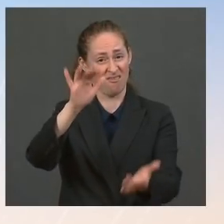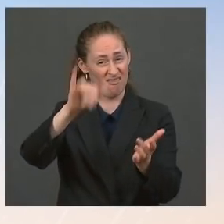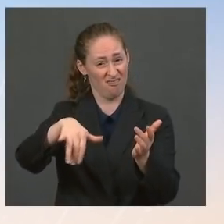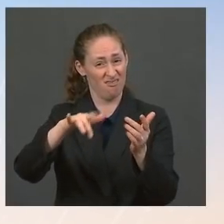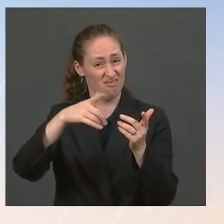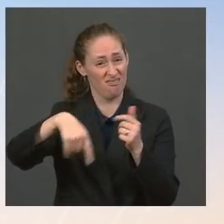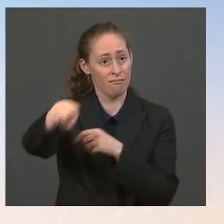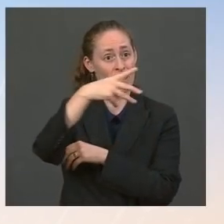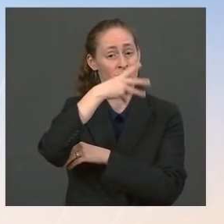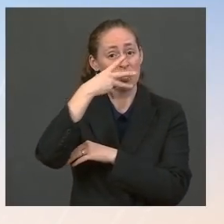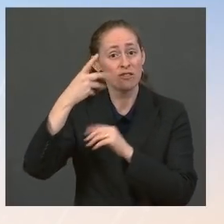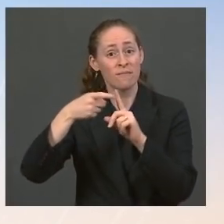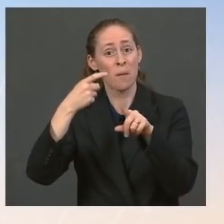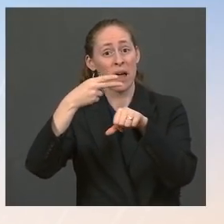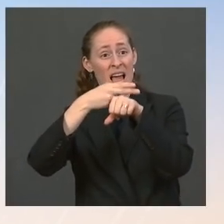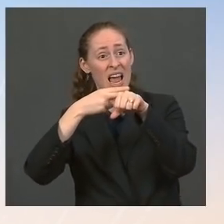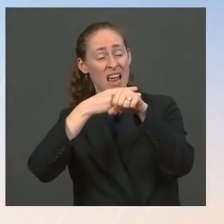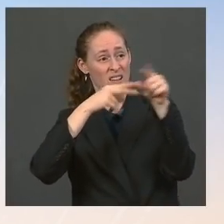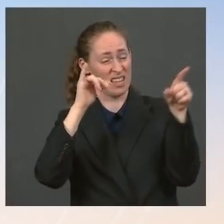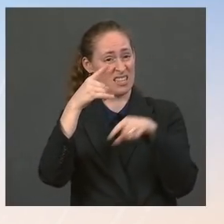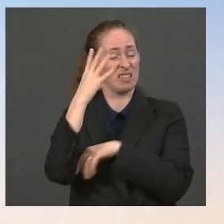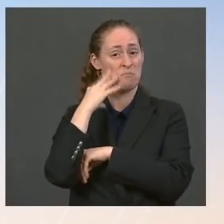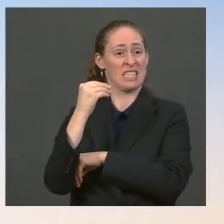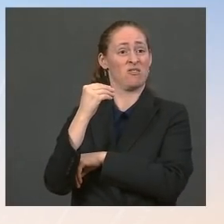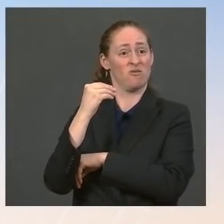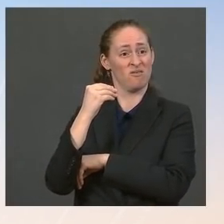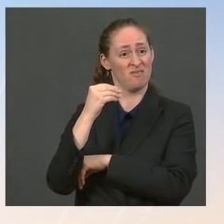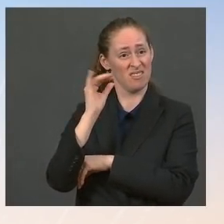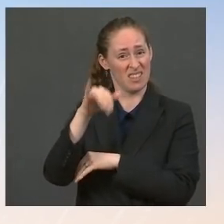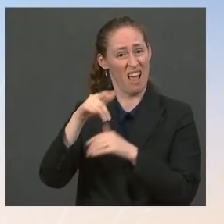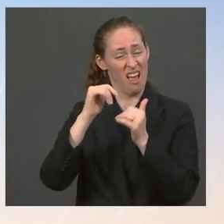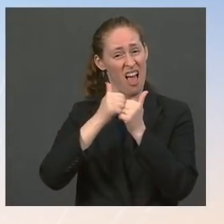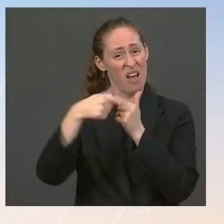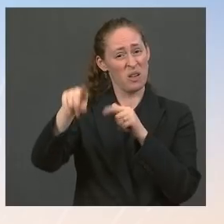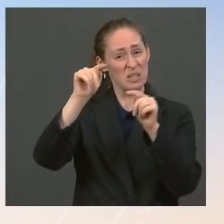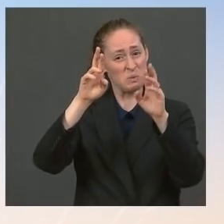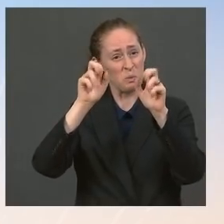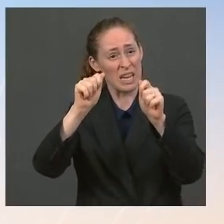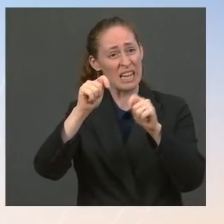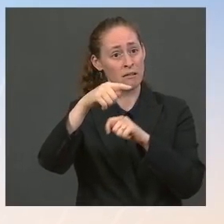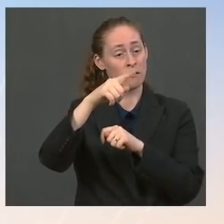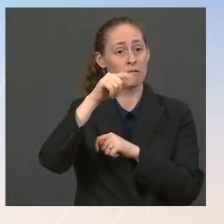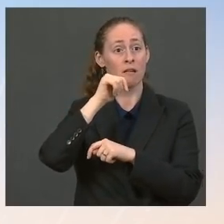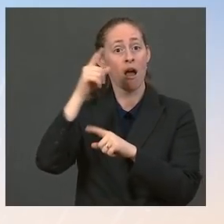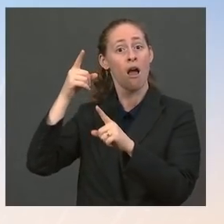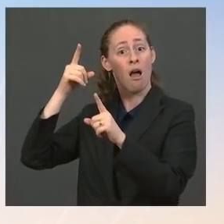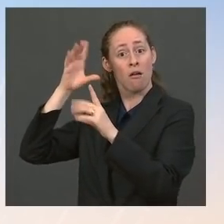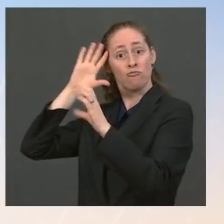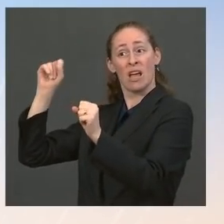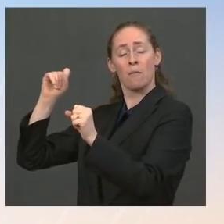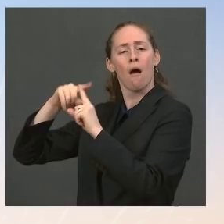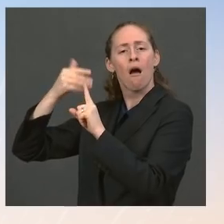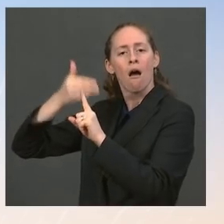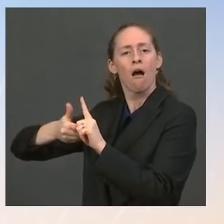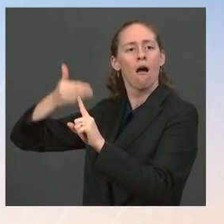of African descent have been treated, not just by this administration. Ms. Psaki: I think we have to finish the question so we can answer it. Secretary Mayorkas: If I may, I would respectfully disagree